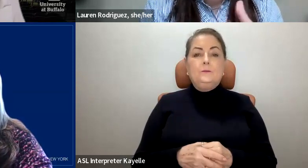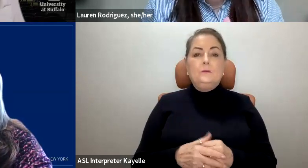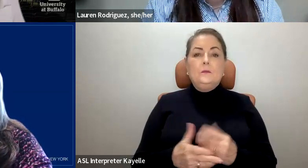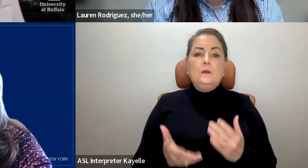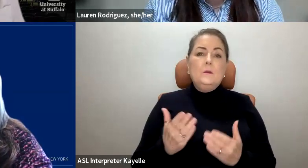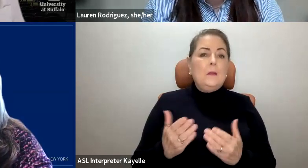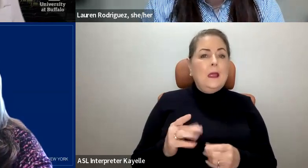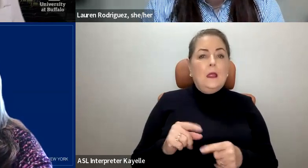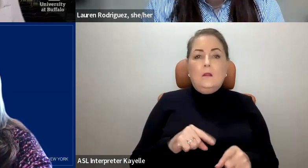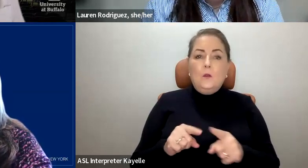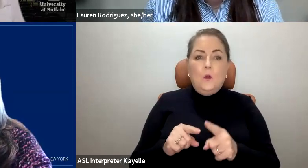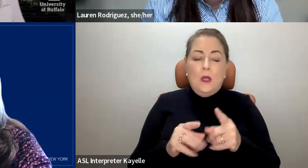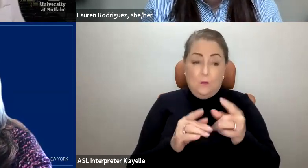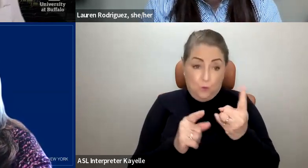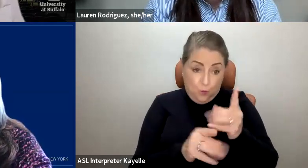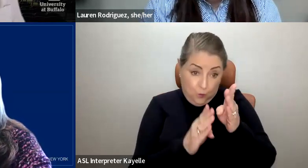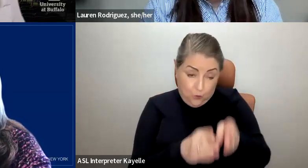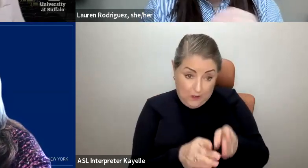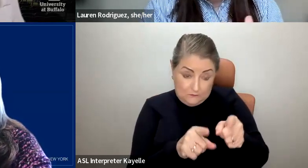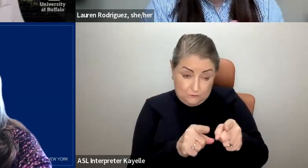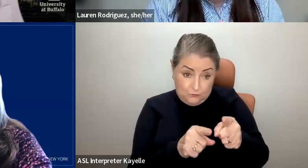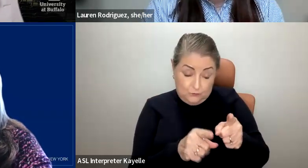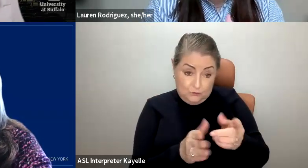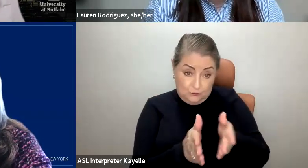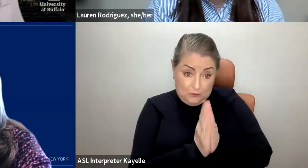individual student accommodation requests more at that micro